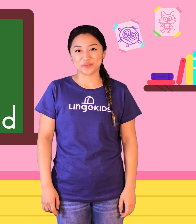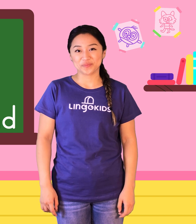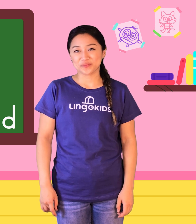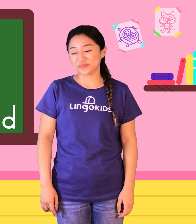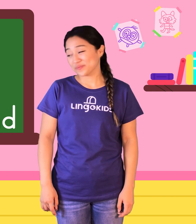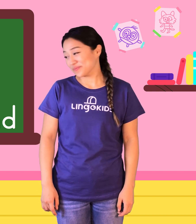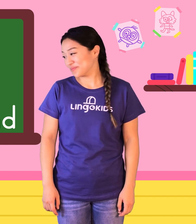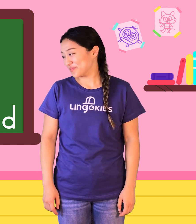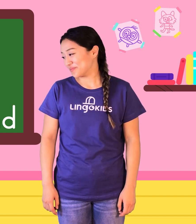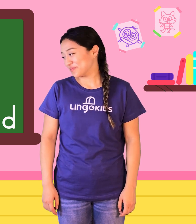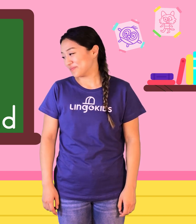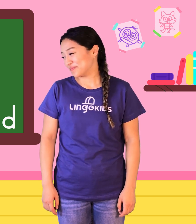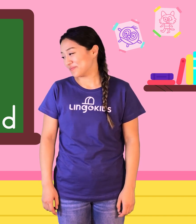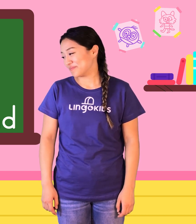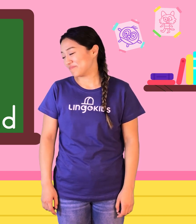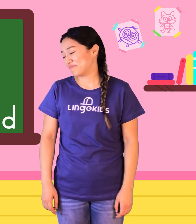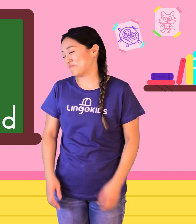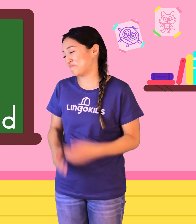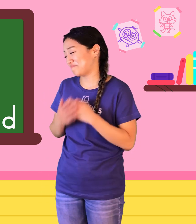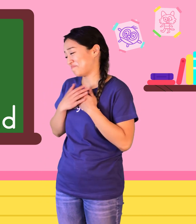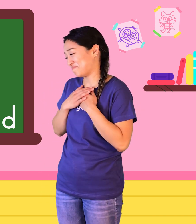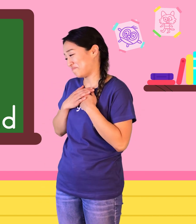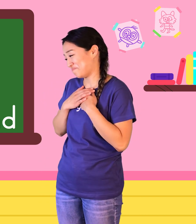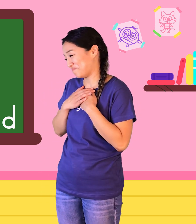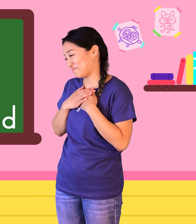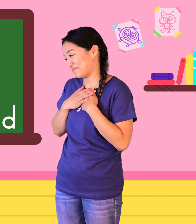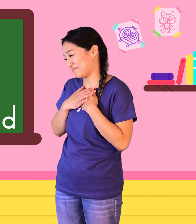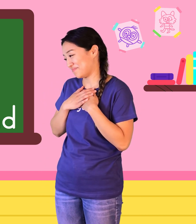Friends forever. Yay.